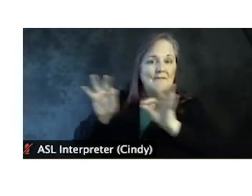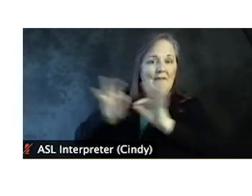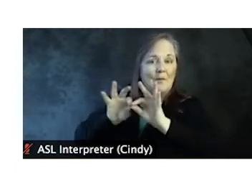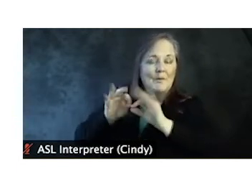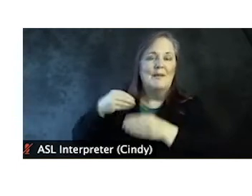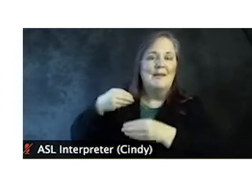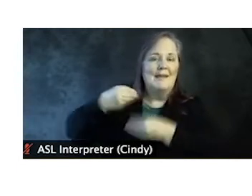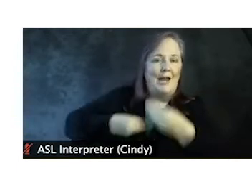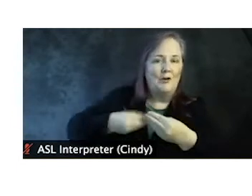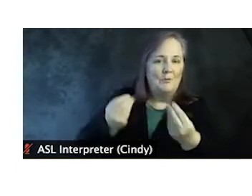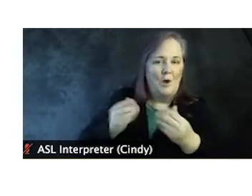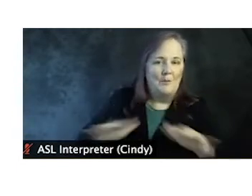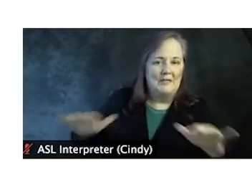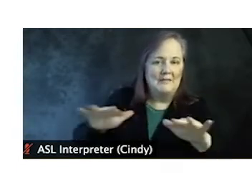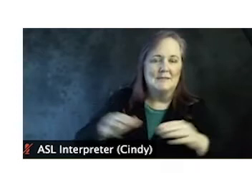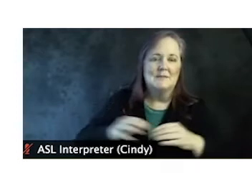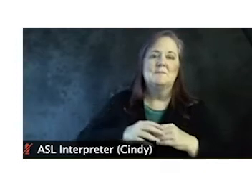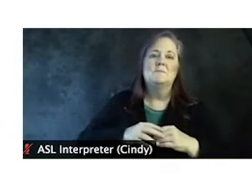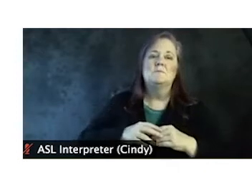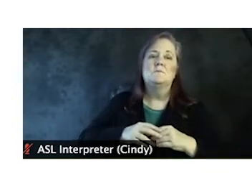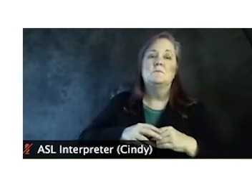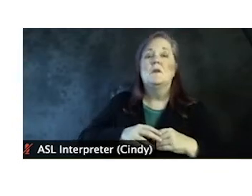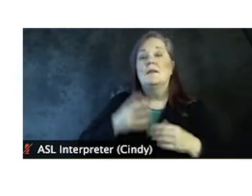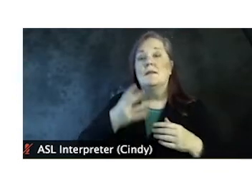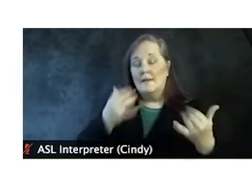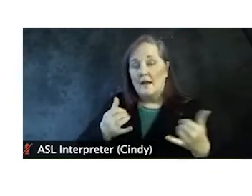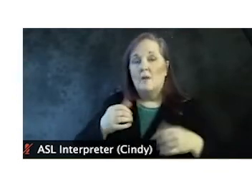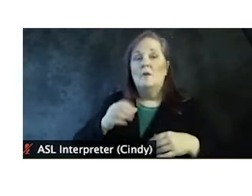Peace and Freedom parties are opposed. The Republican Party did not take a position on this one.